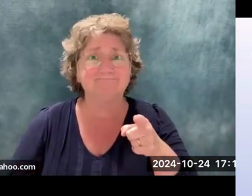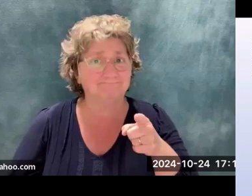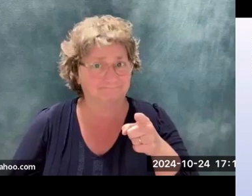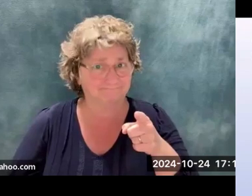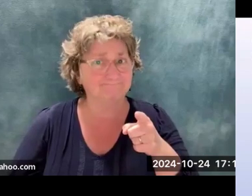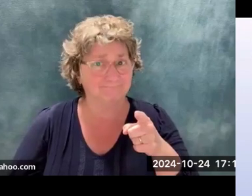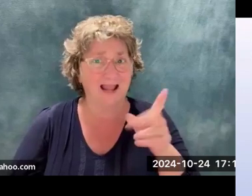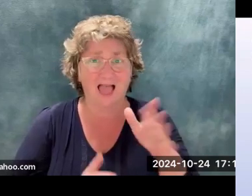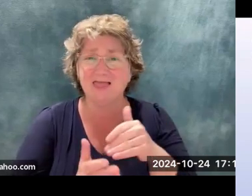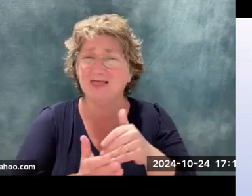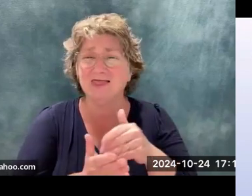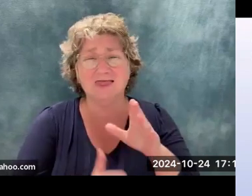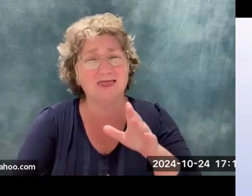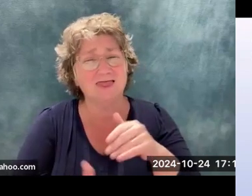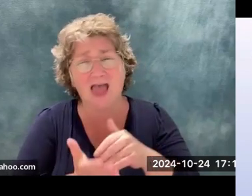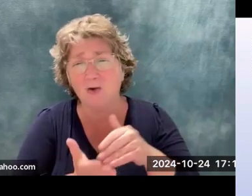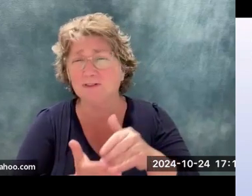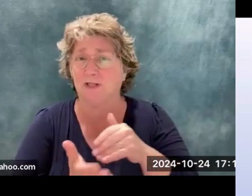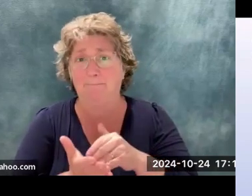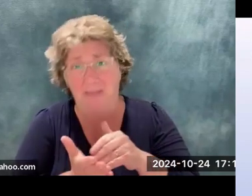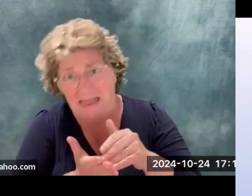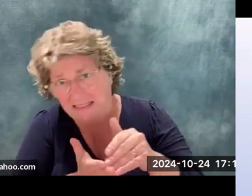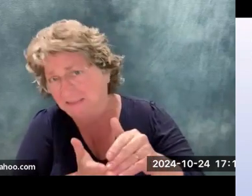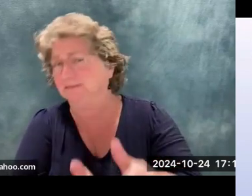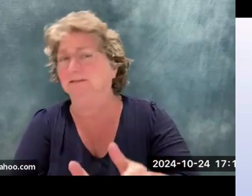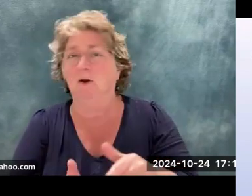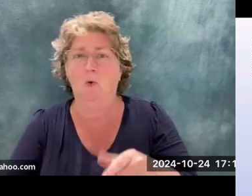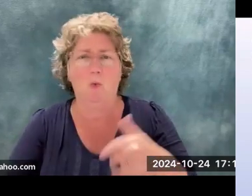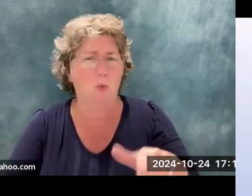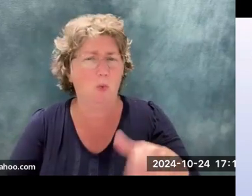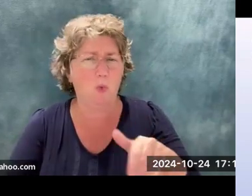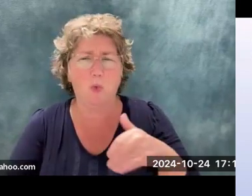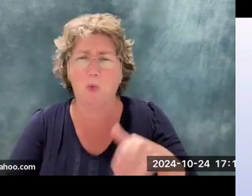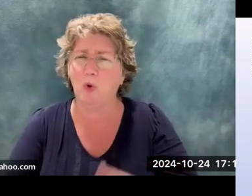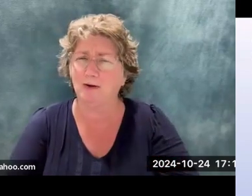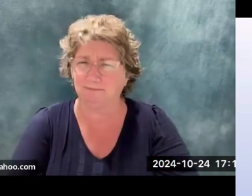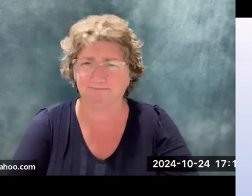you know, and, and tremendous burden around the globe.